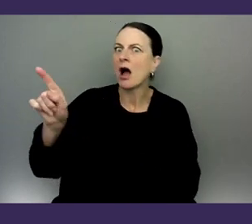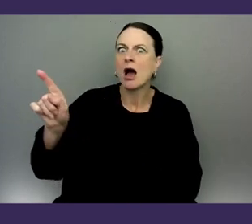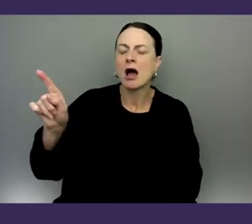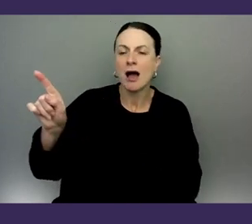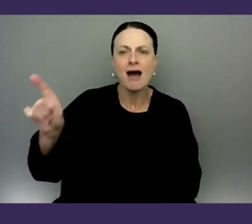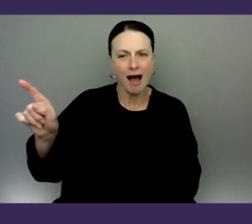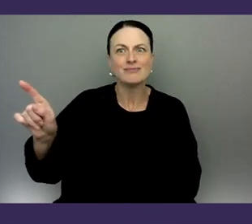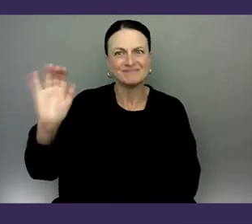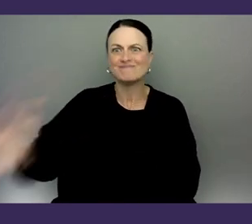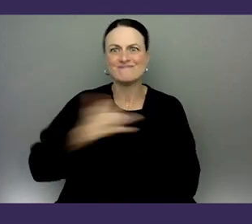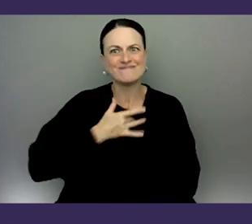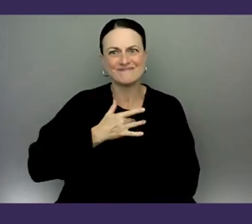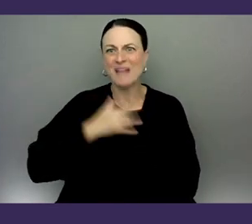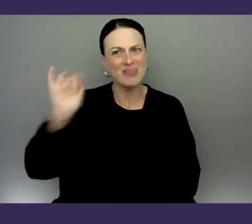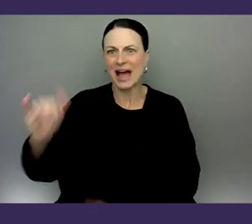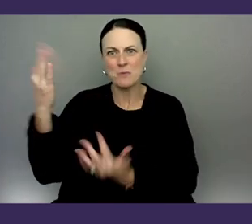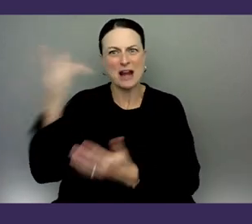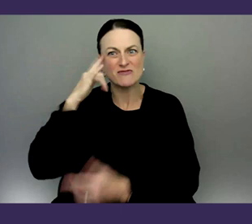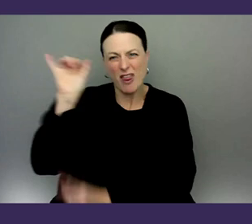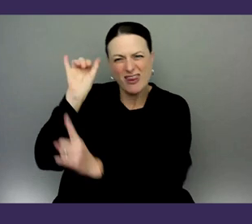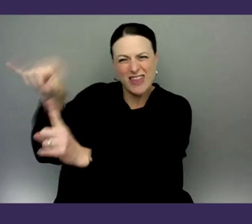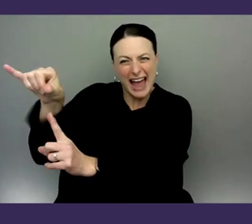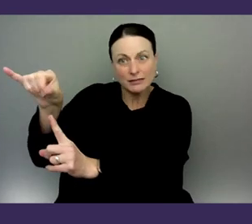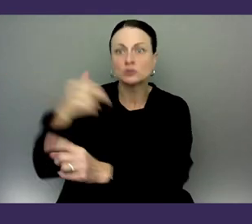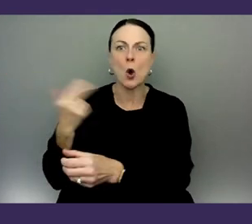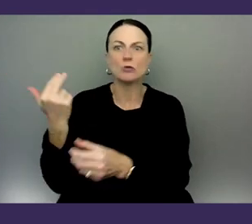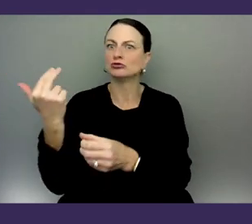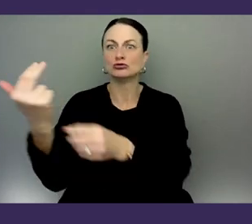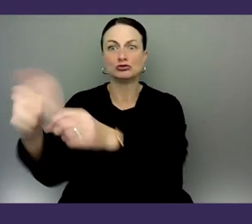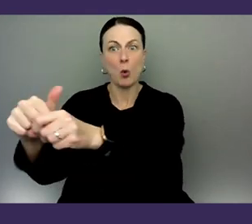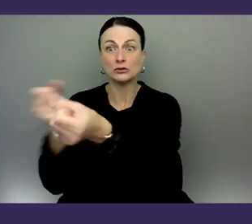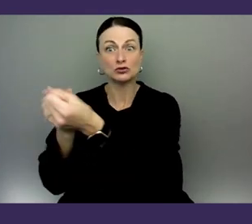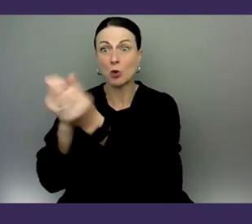And immediately we joined the support group and learned all about it